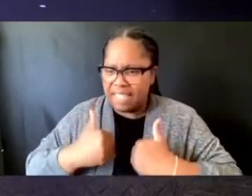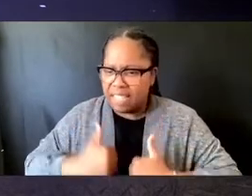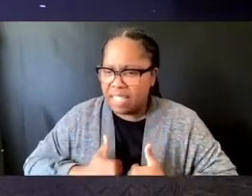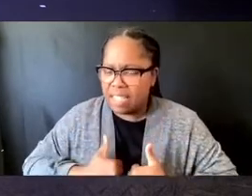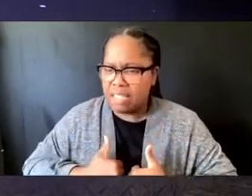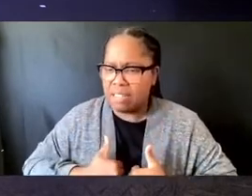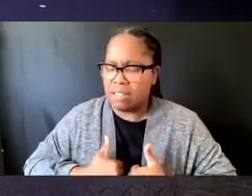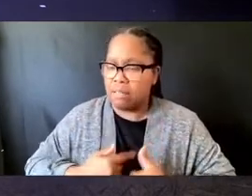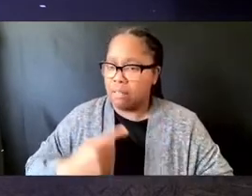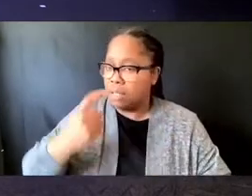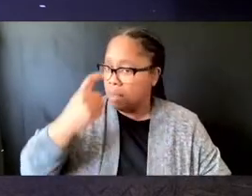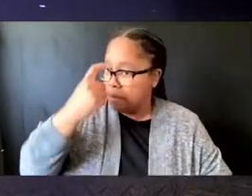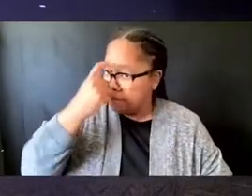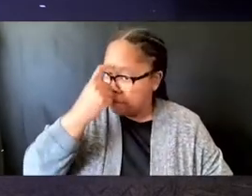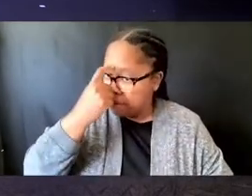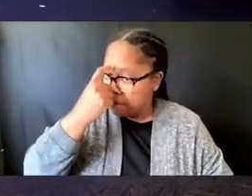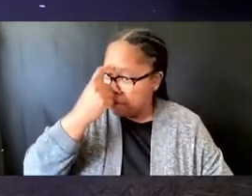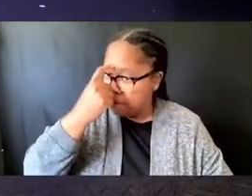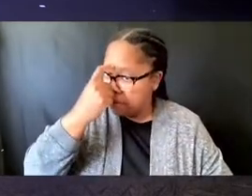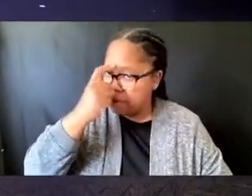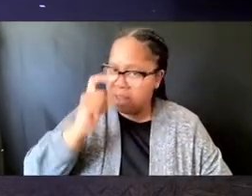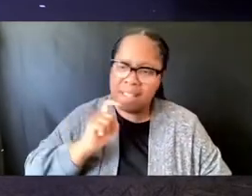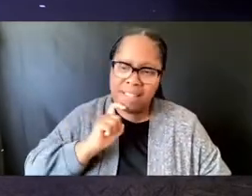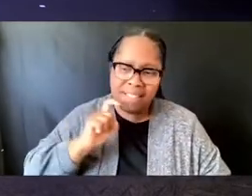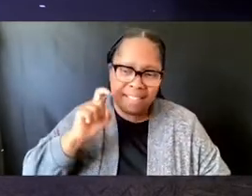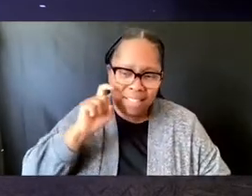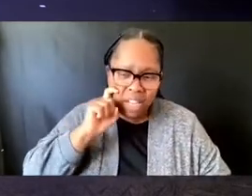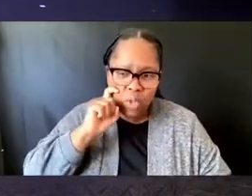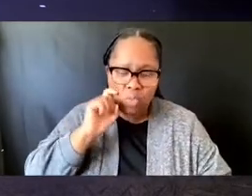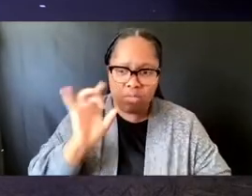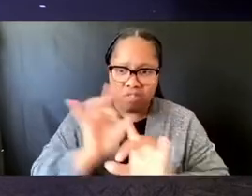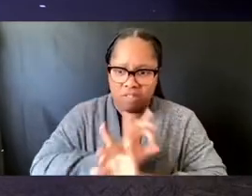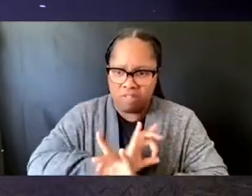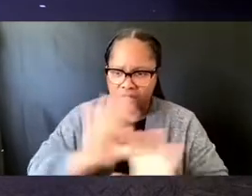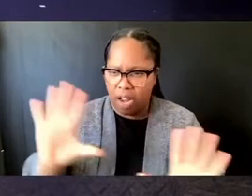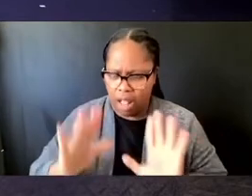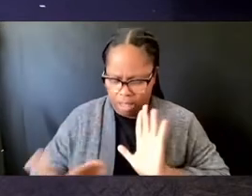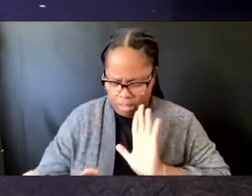(gasping) and sexual bias. (gasping)